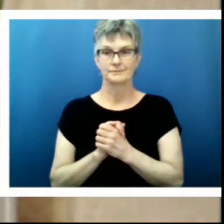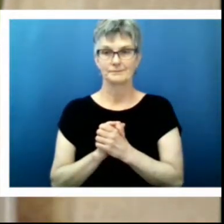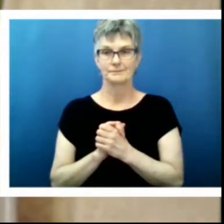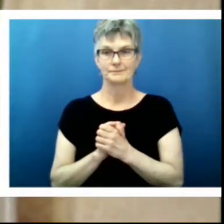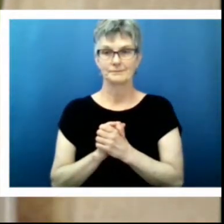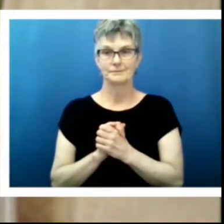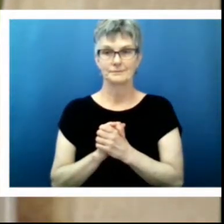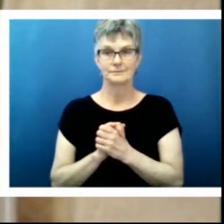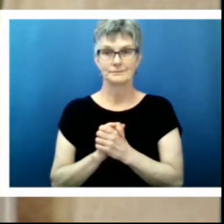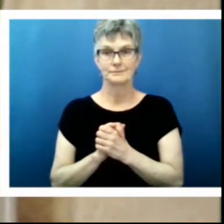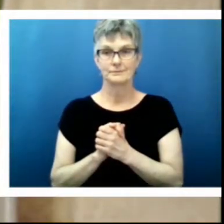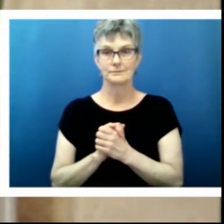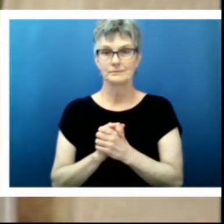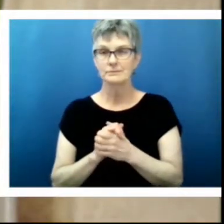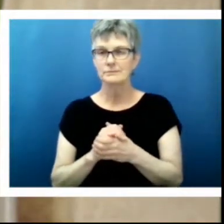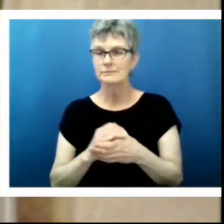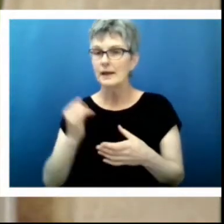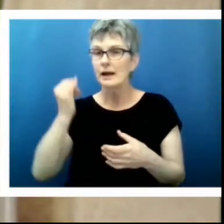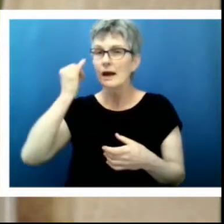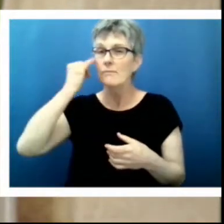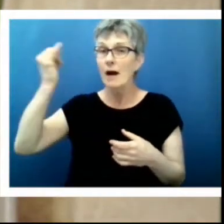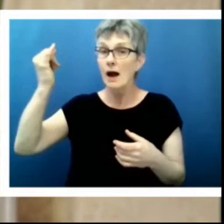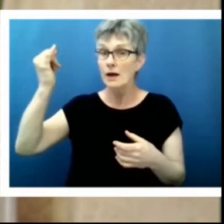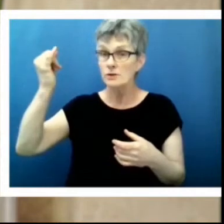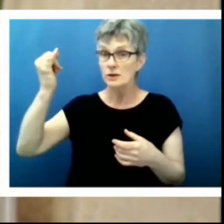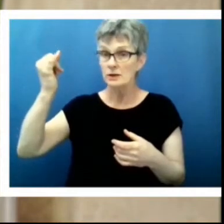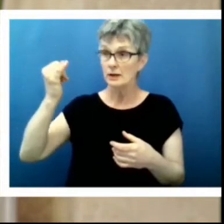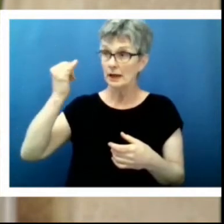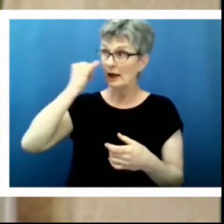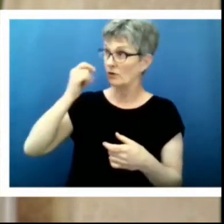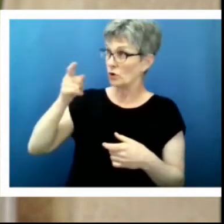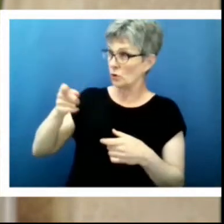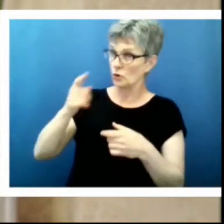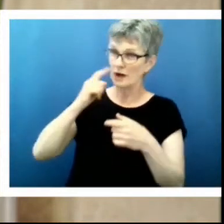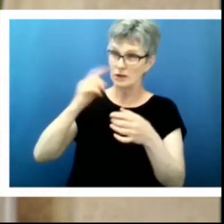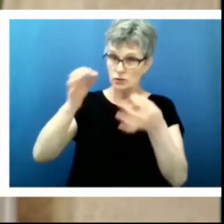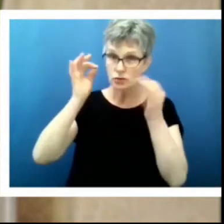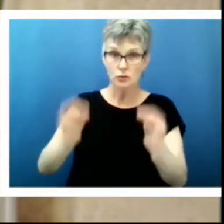What if you could choose to create peace in any chaos?